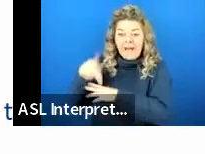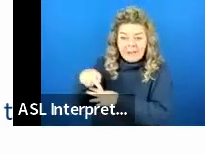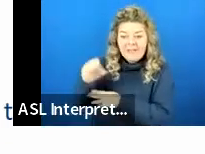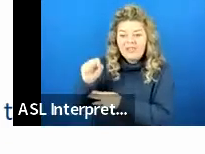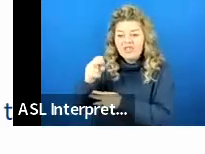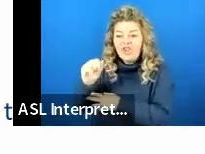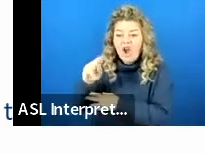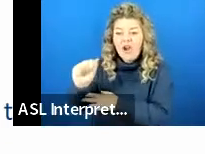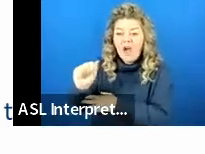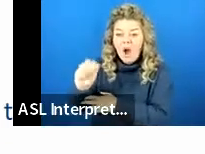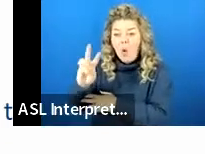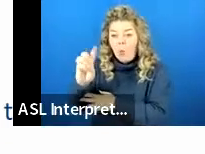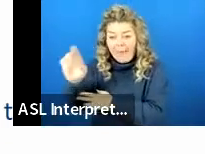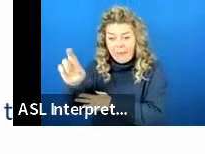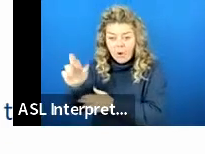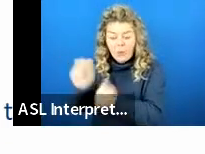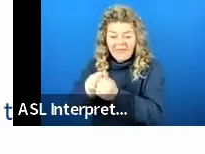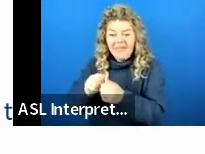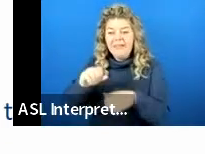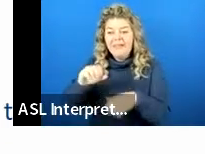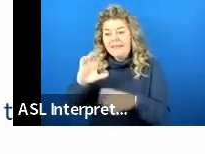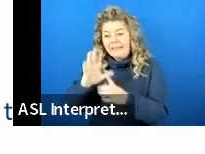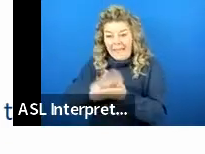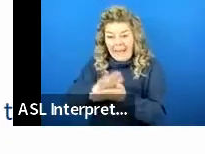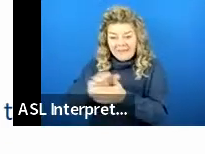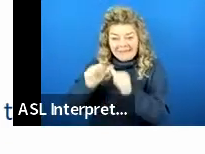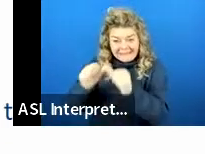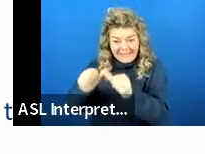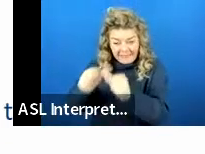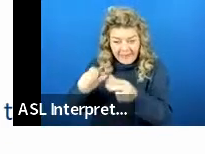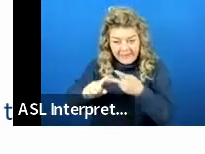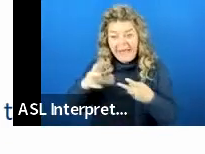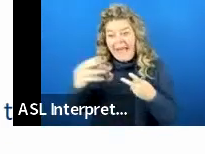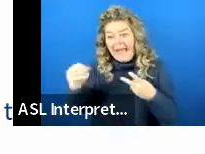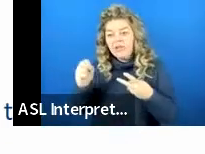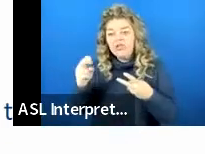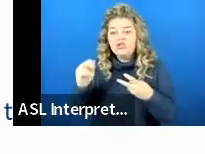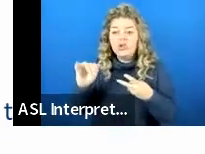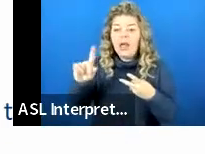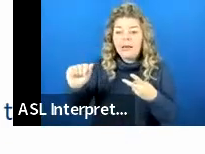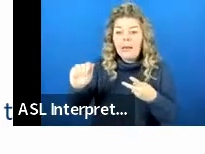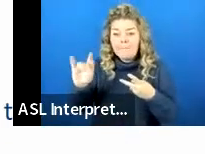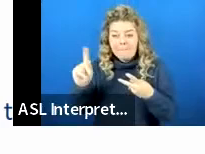and Vice Provost for Campus Sustainability and Climate Action Shalanda Baker. These new leaders are collaborating